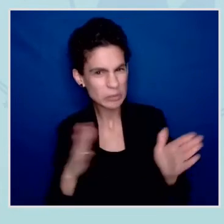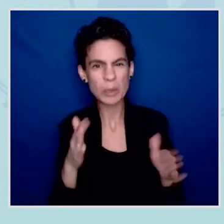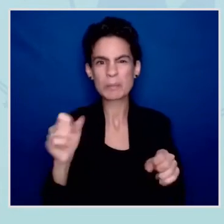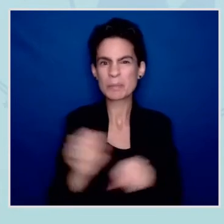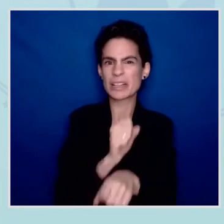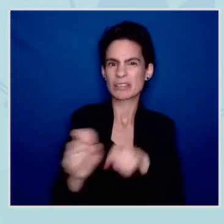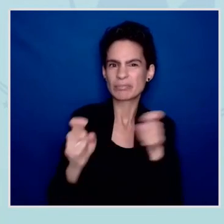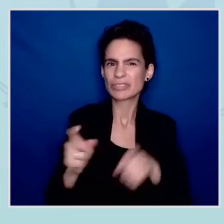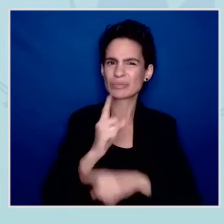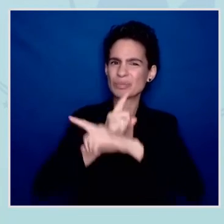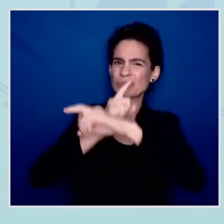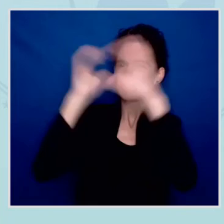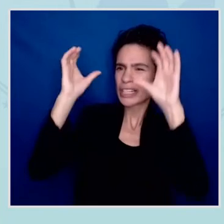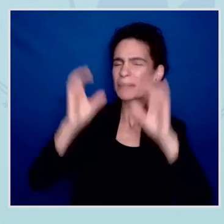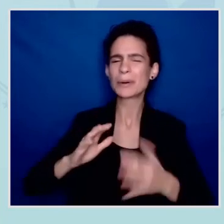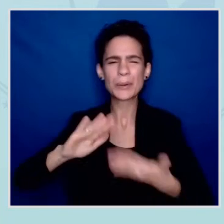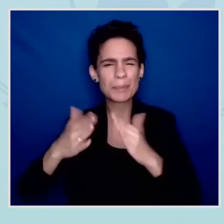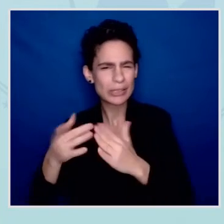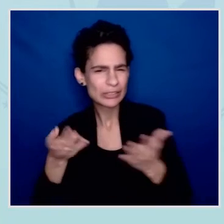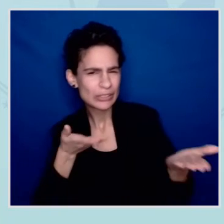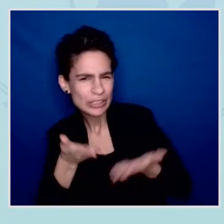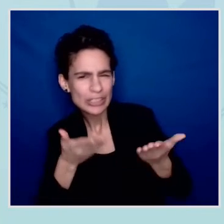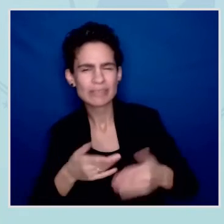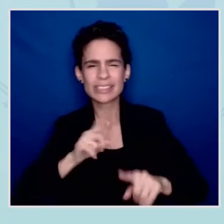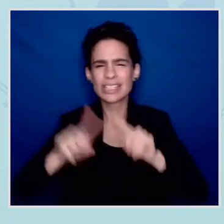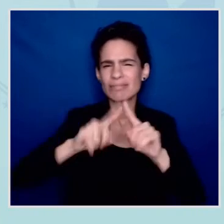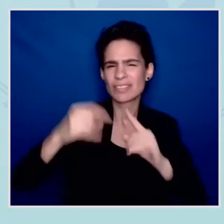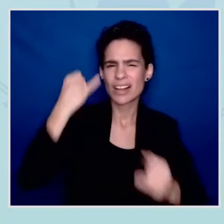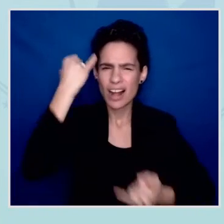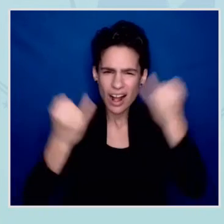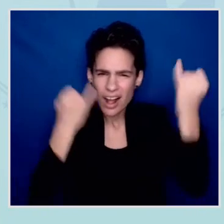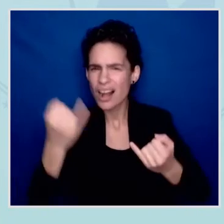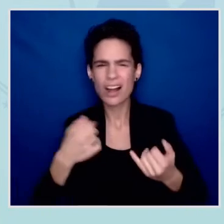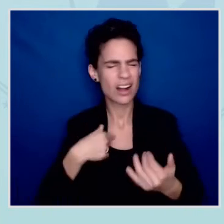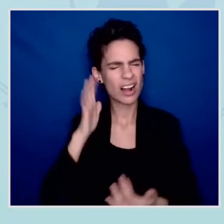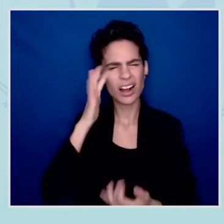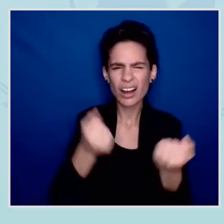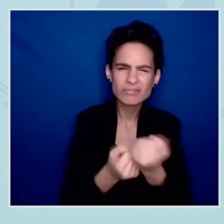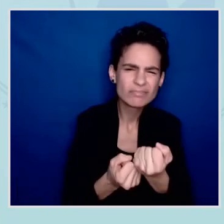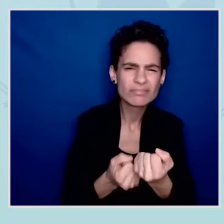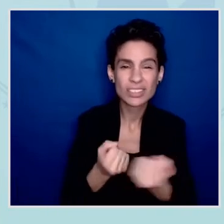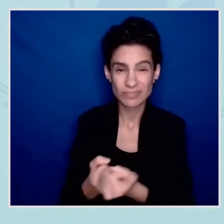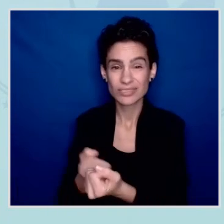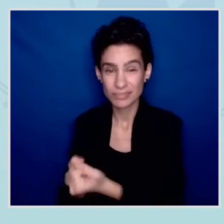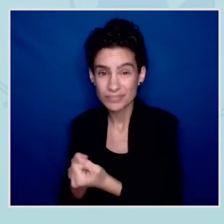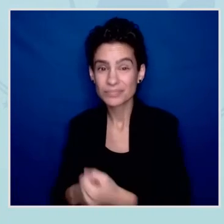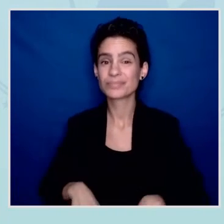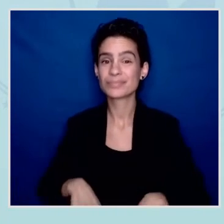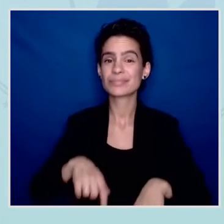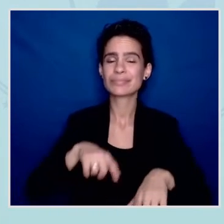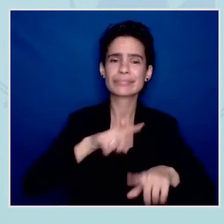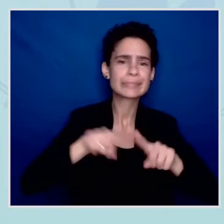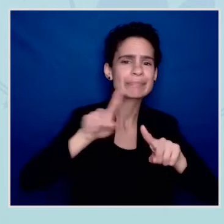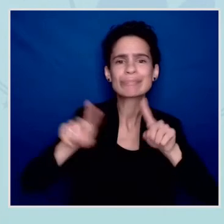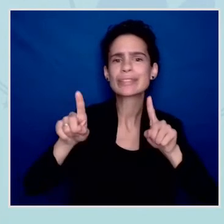AS THAT IS HOW WE THRIVE TOGETHER. NOW, I'M HONORED TO RETURN TO THE SBA AT A CROSSROADS MOMENT FOR SMALL BUSINESSES.